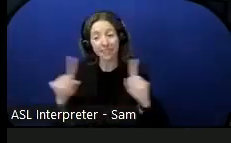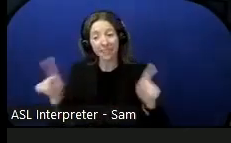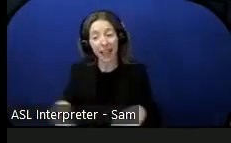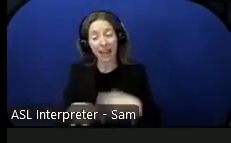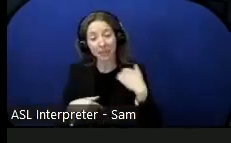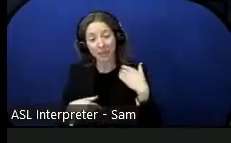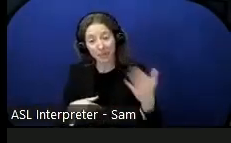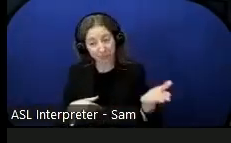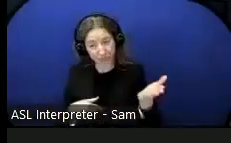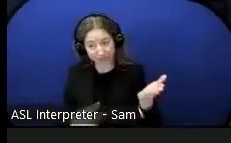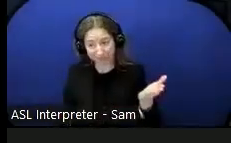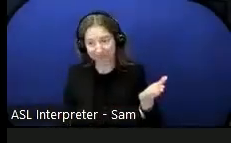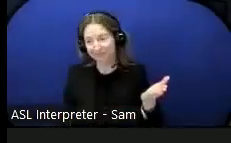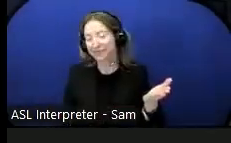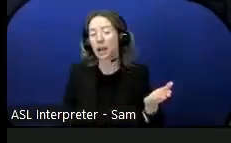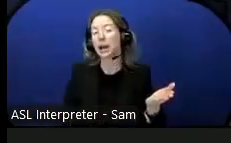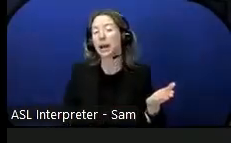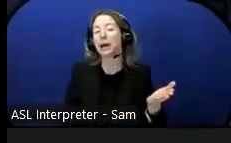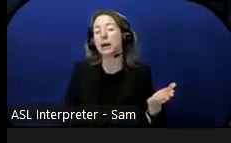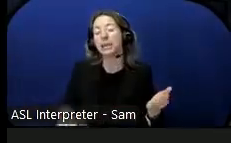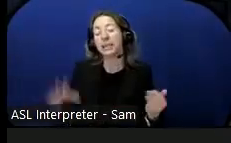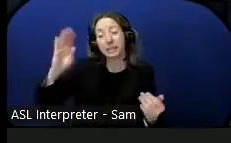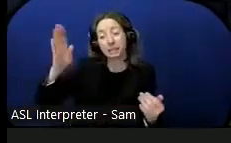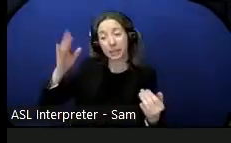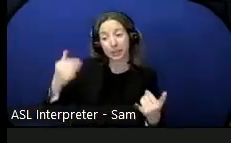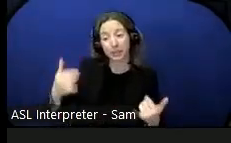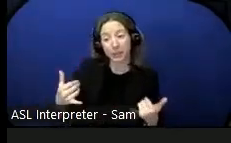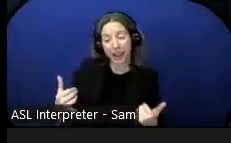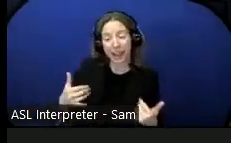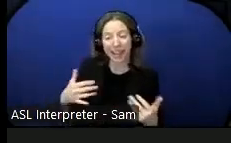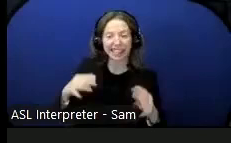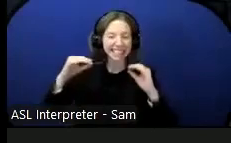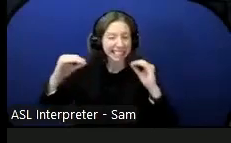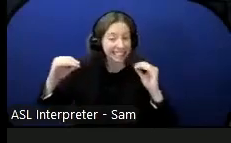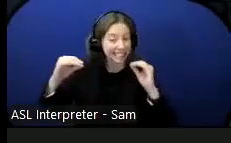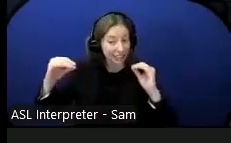I am going to introduce you to your instructor Tyler Melone.